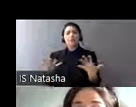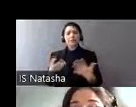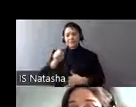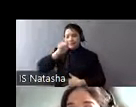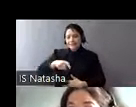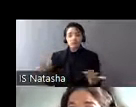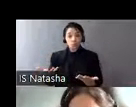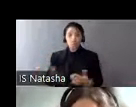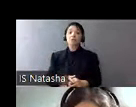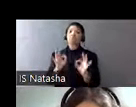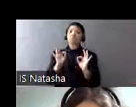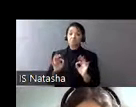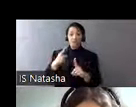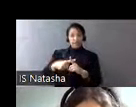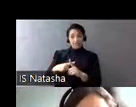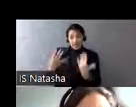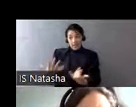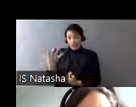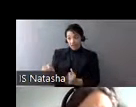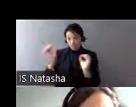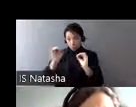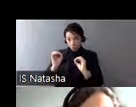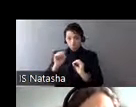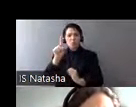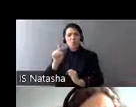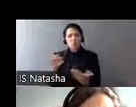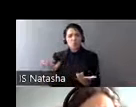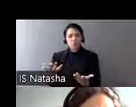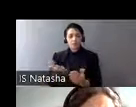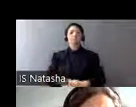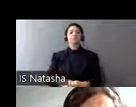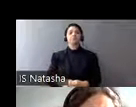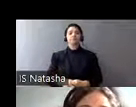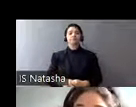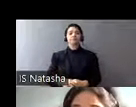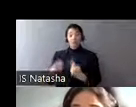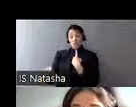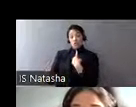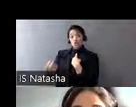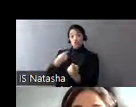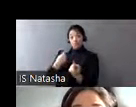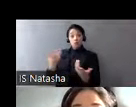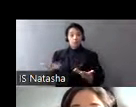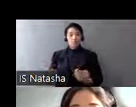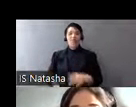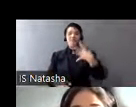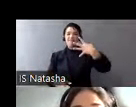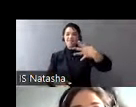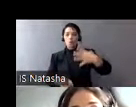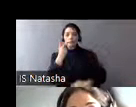And especially, what they don't have at the moment. And these four points were most common.